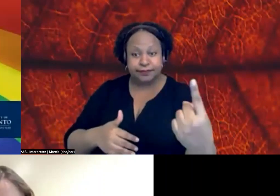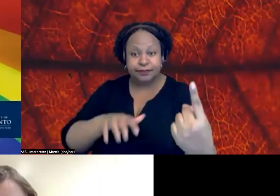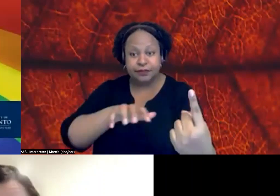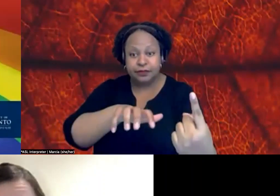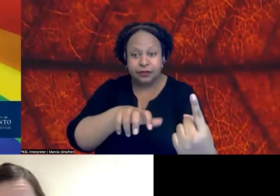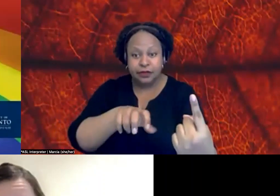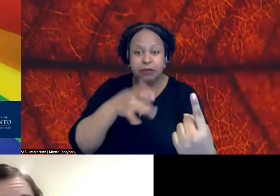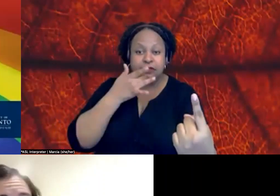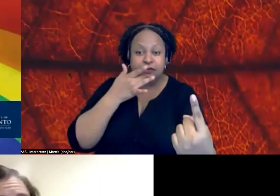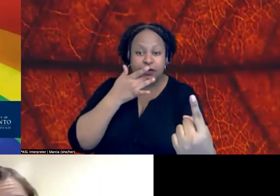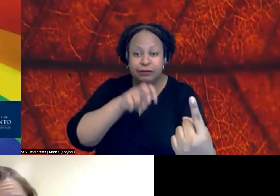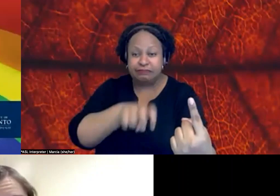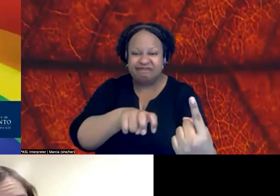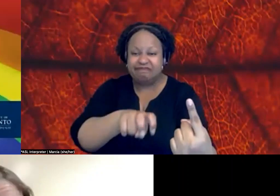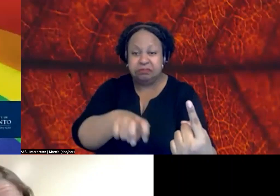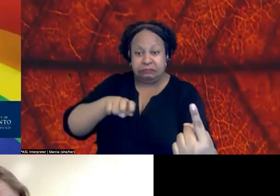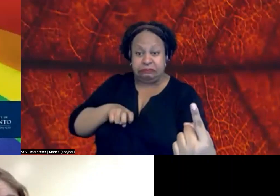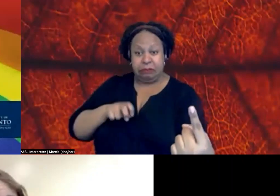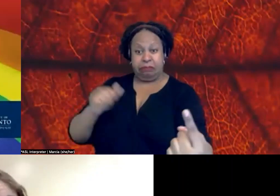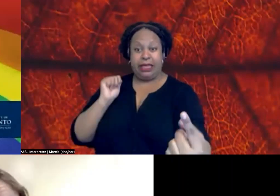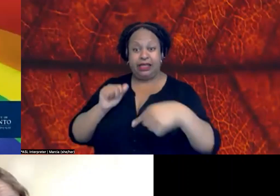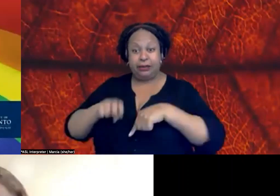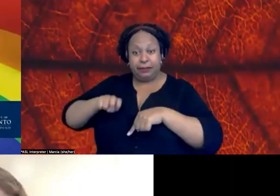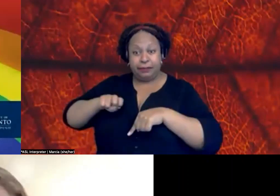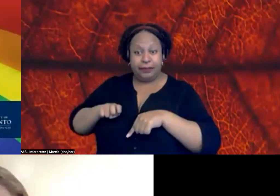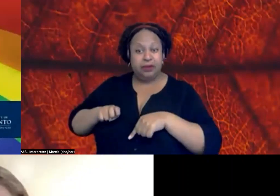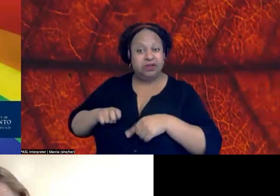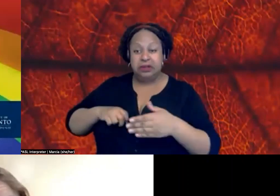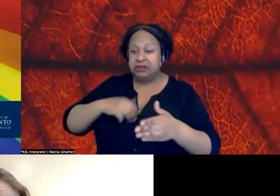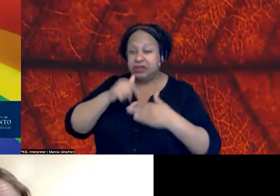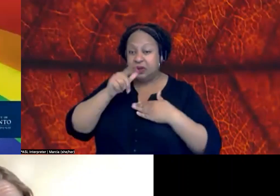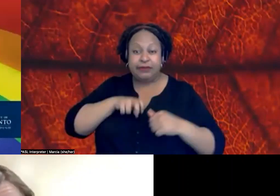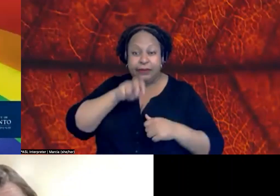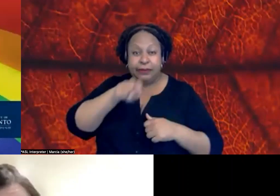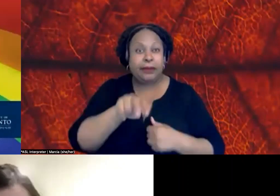or if you're like me who likes both front and center, that's okay.